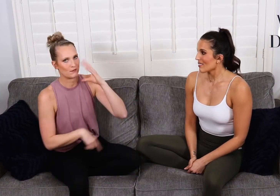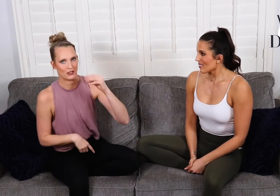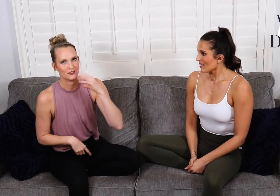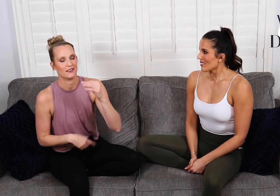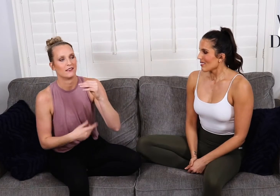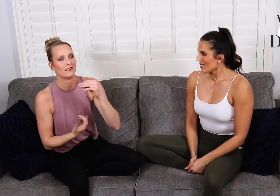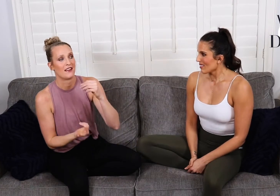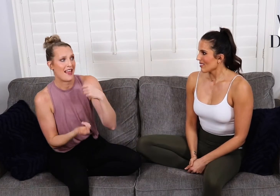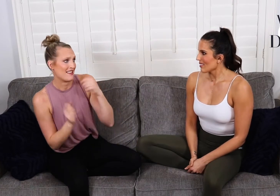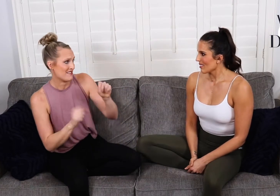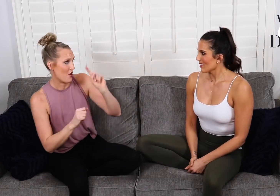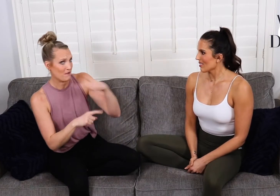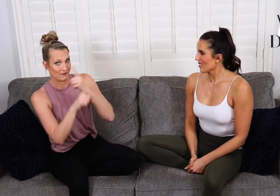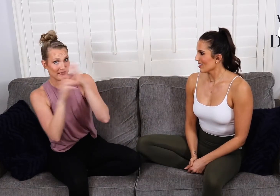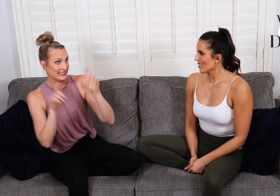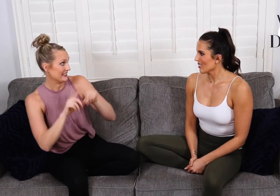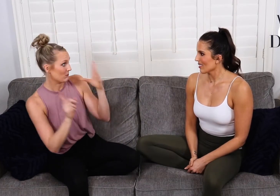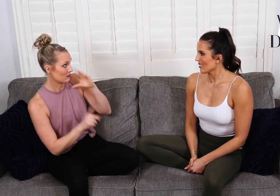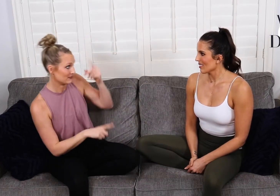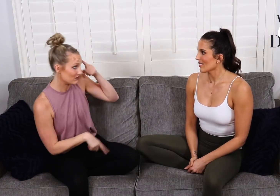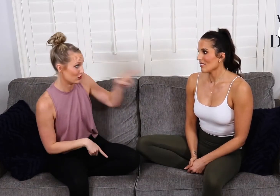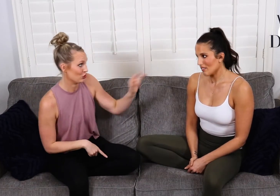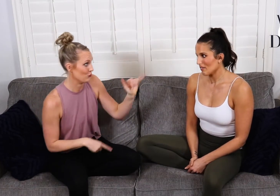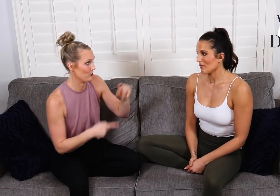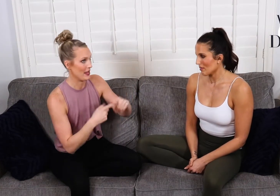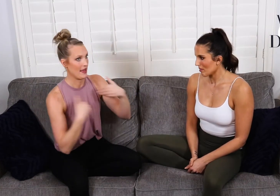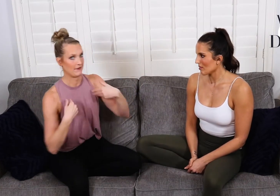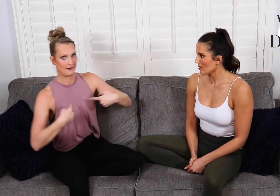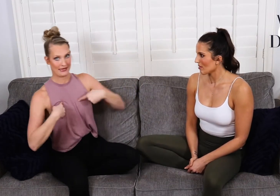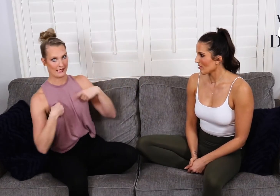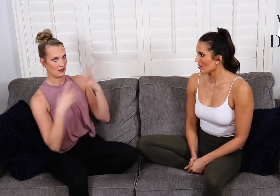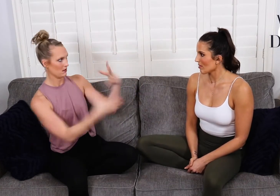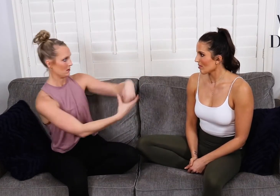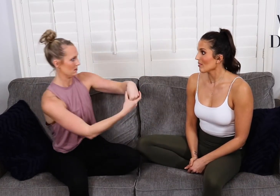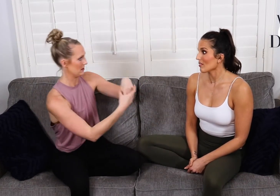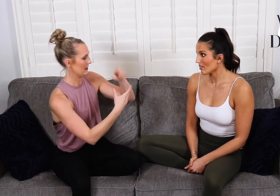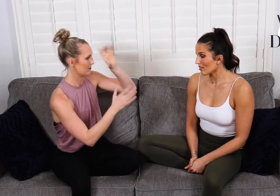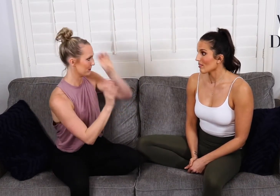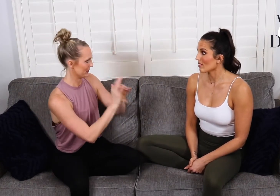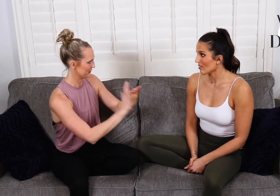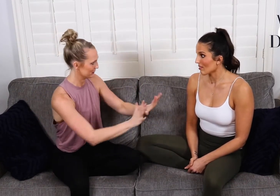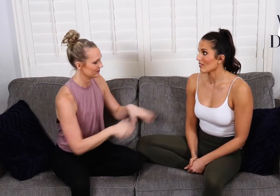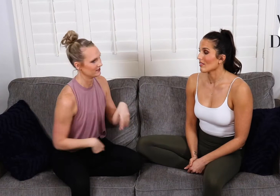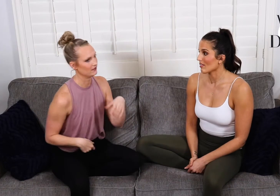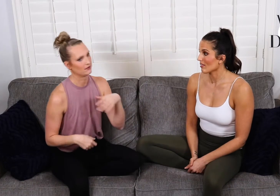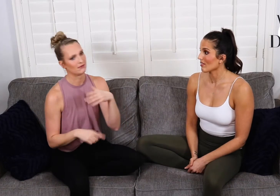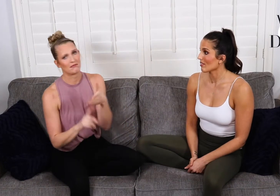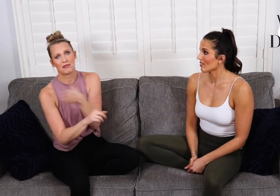experience and I can only imagine how different it was for you to have me in the picture. In the